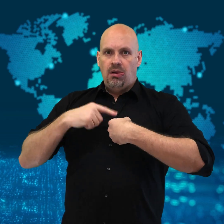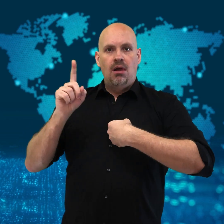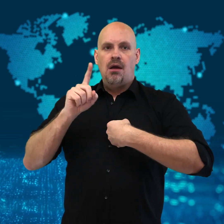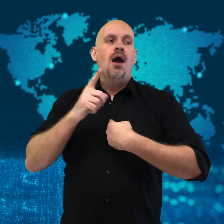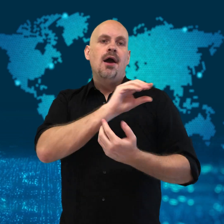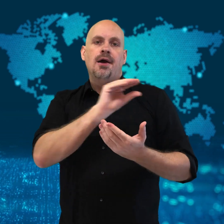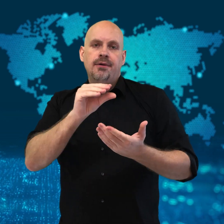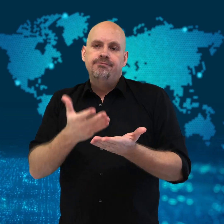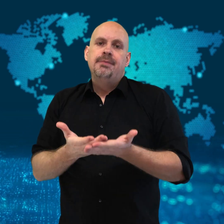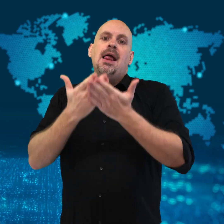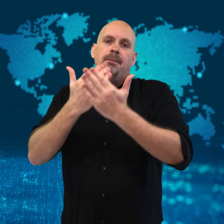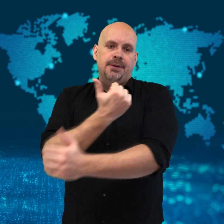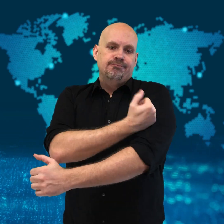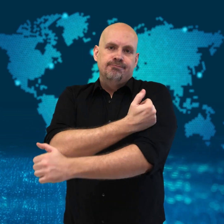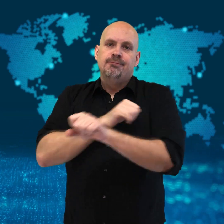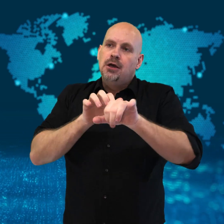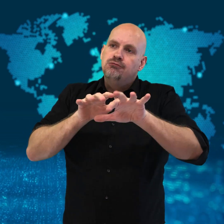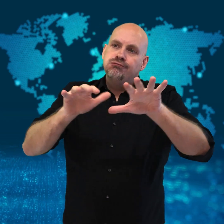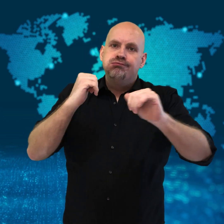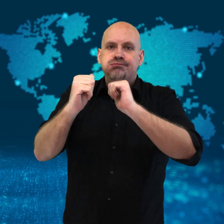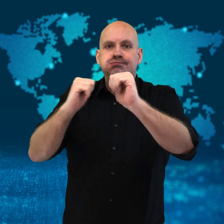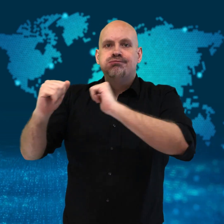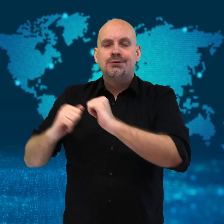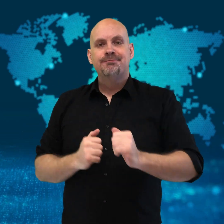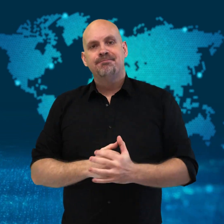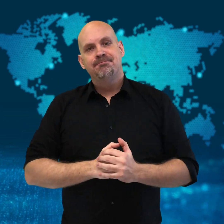their populations.